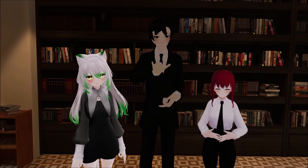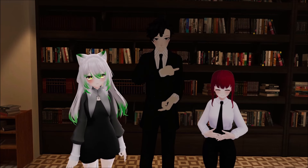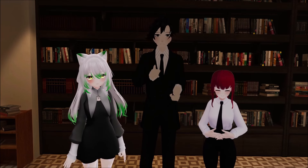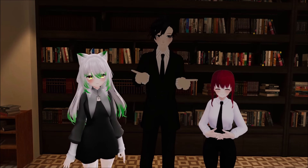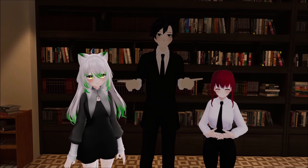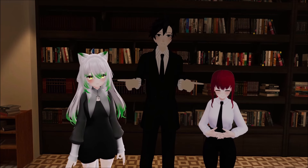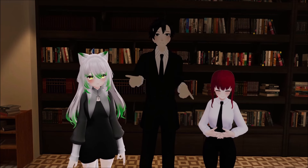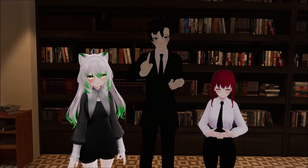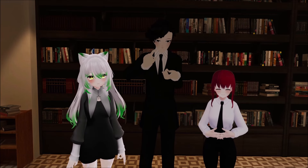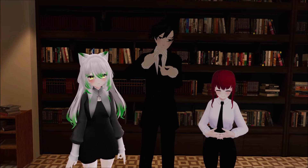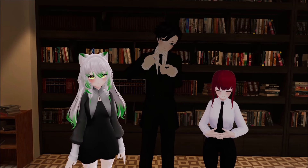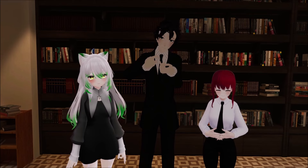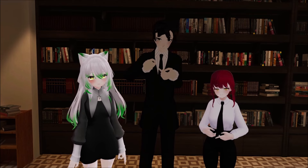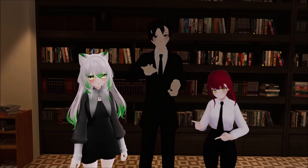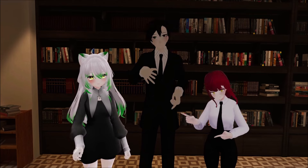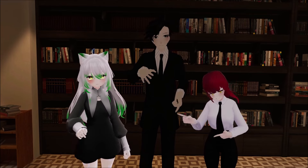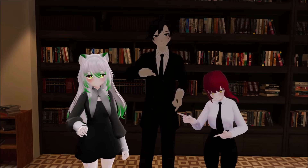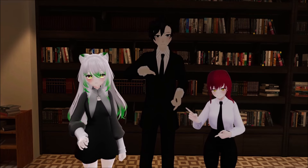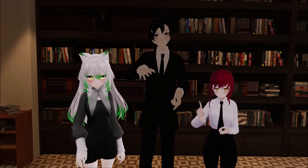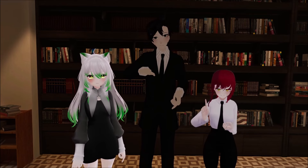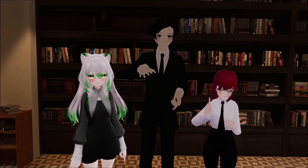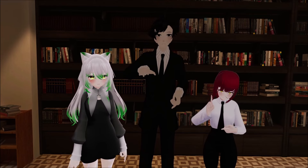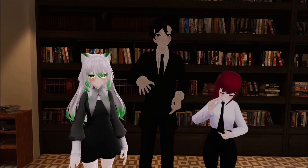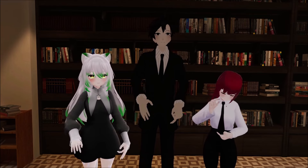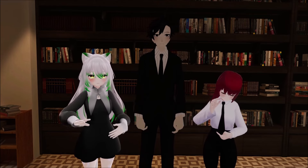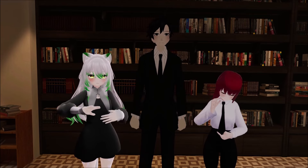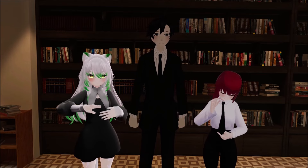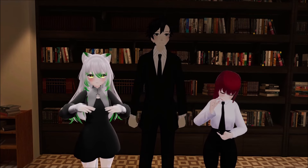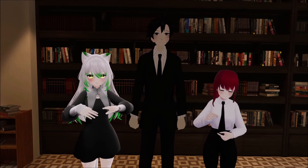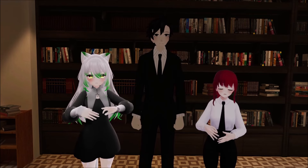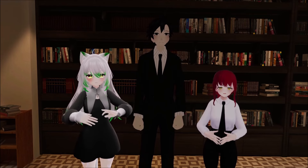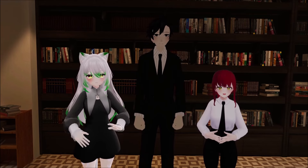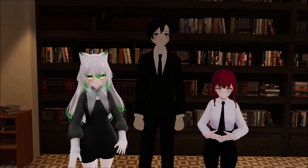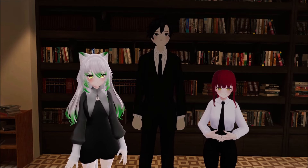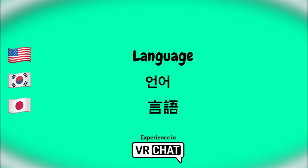(American Sign Language) Crow: Culture in JSL and KSL are almost the same. A little bit (American Sign Language) Rafael: Yes (Korean Sign Language) Simulacre: A little bit